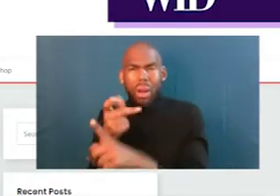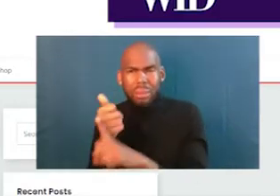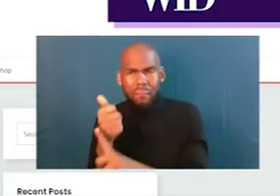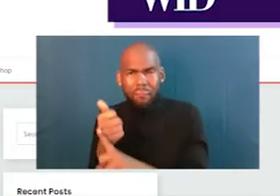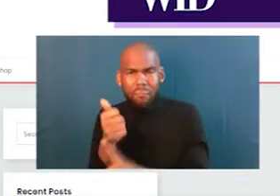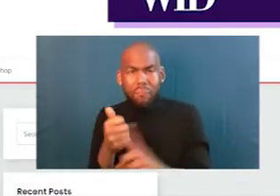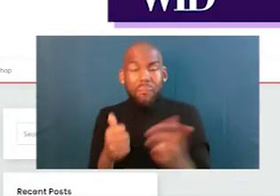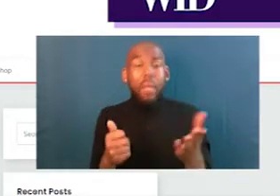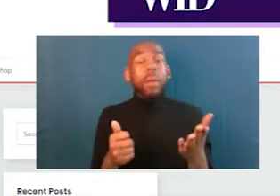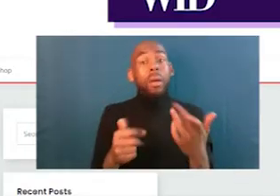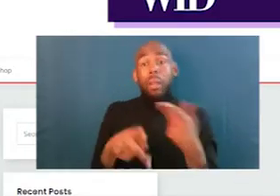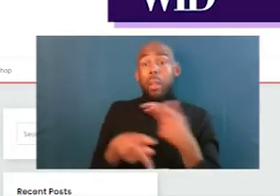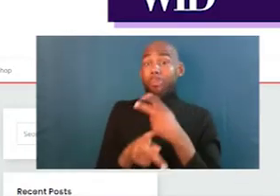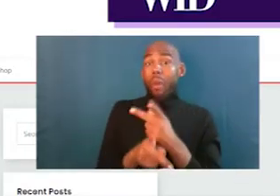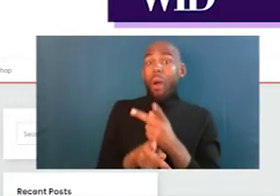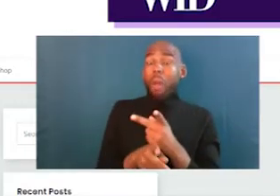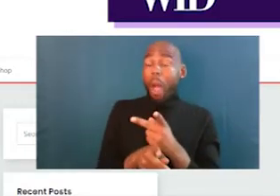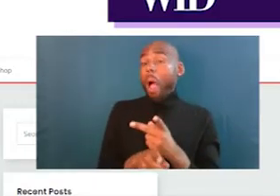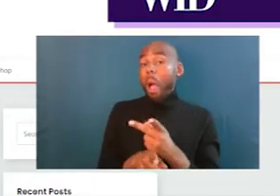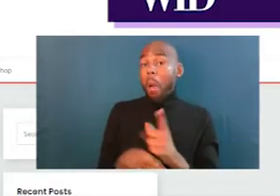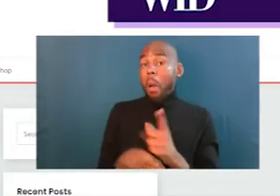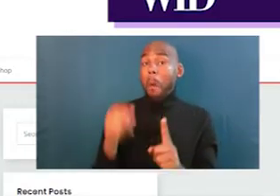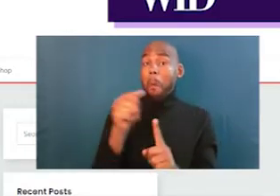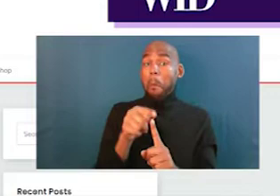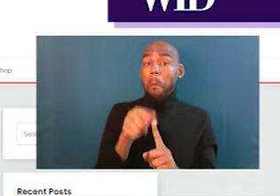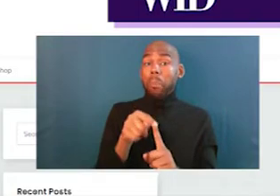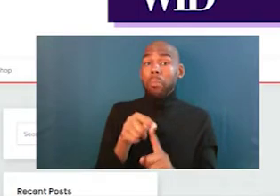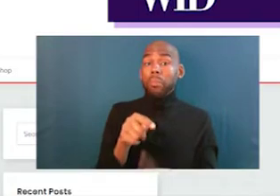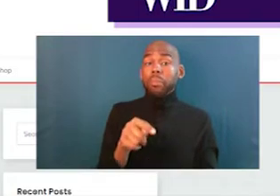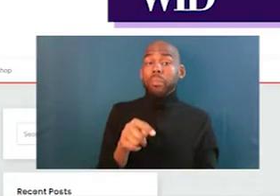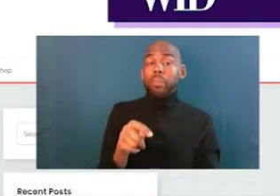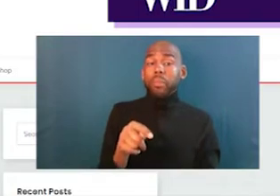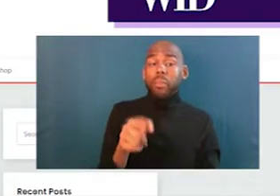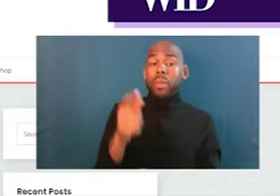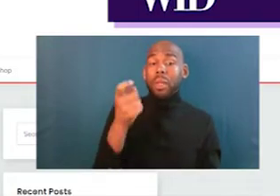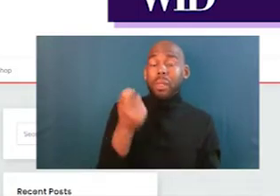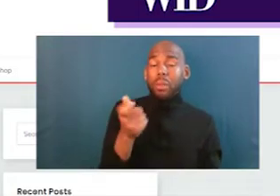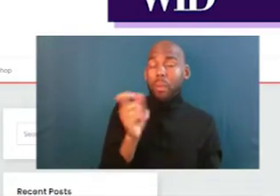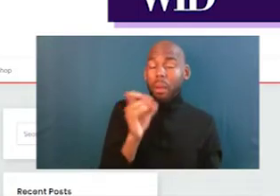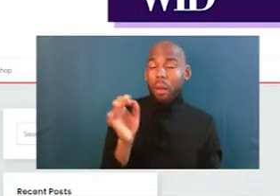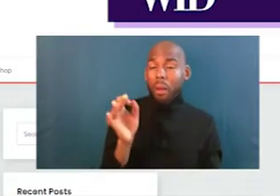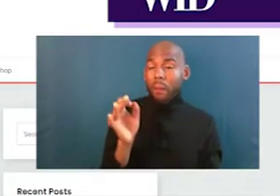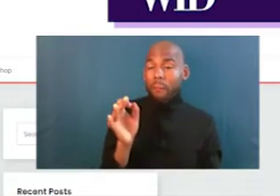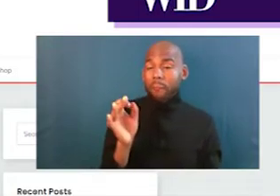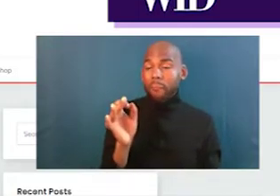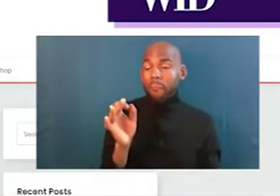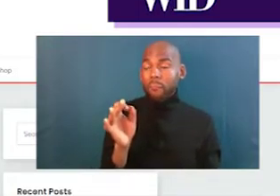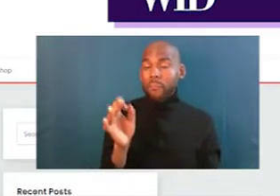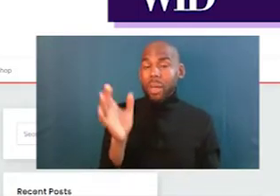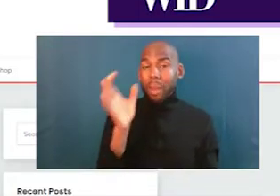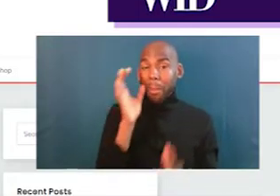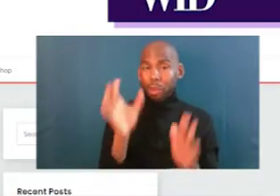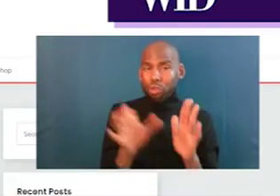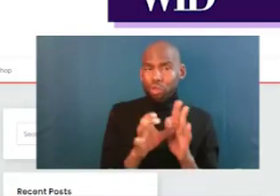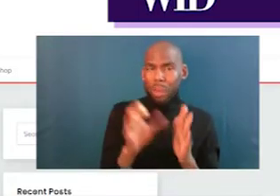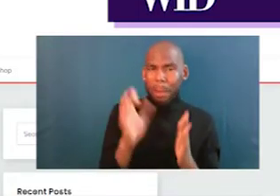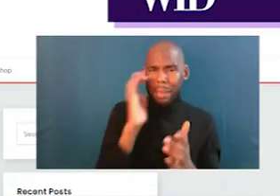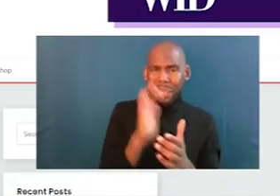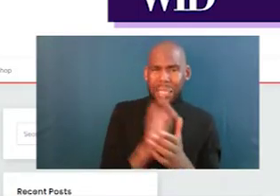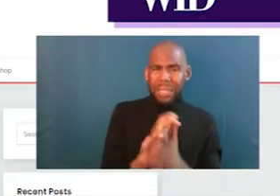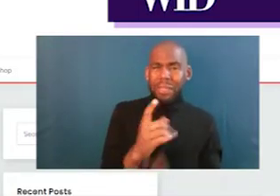So the product itself, the tag of the picture, I think it is, it